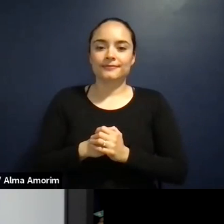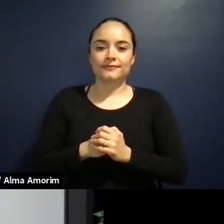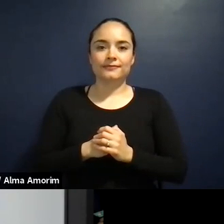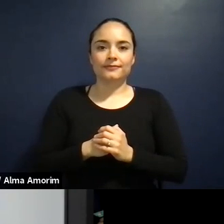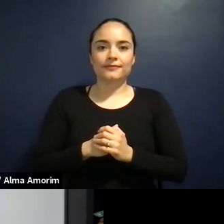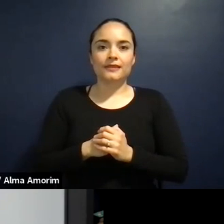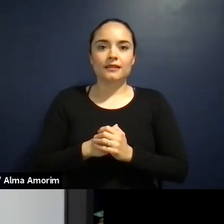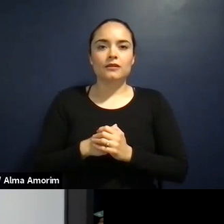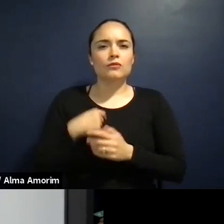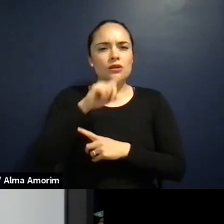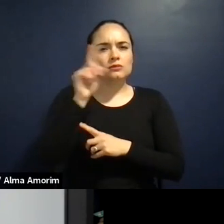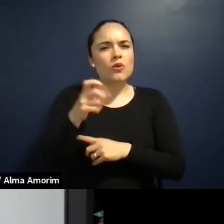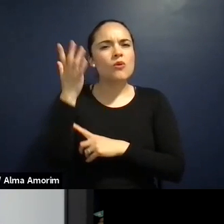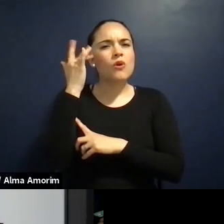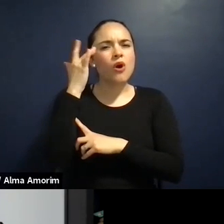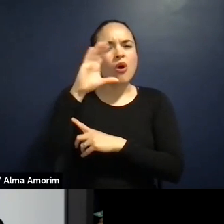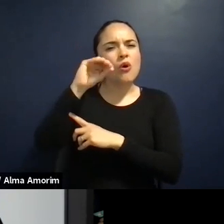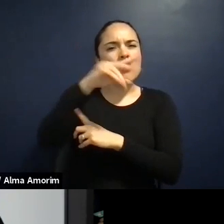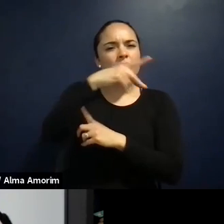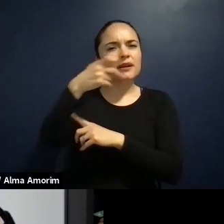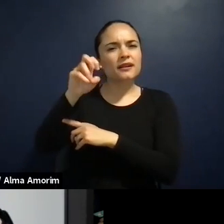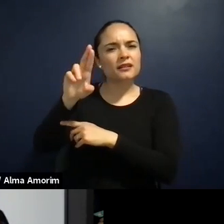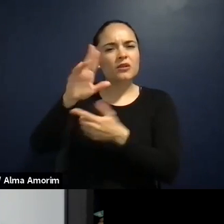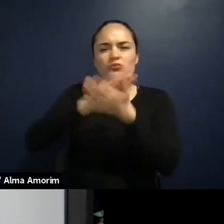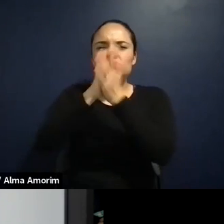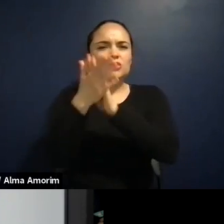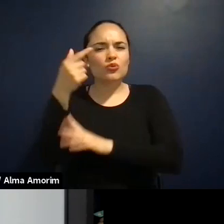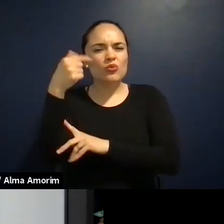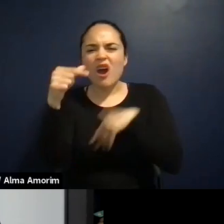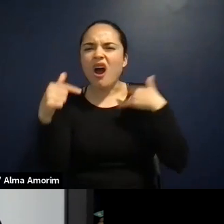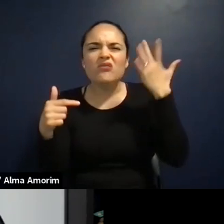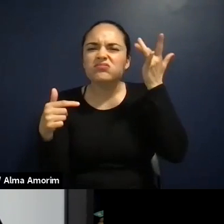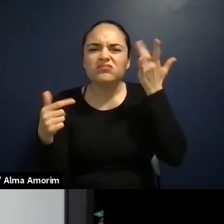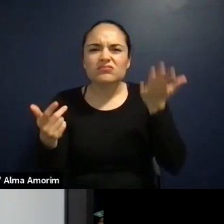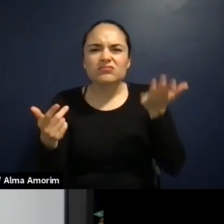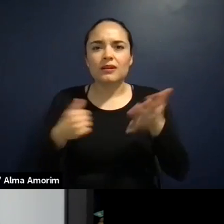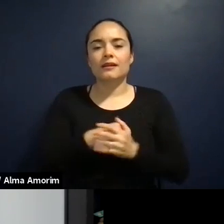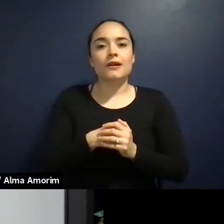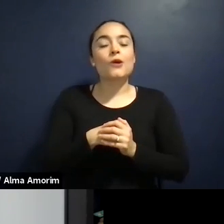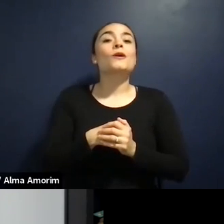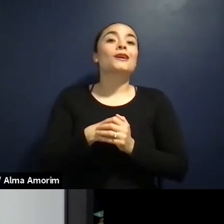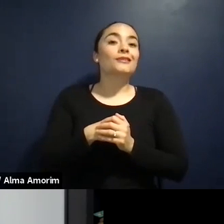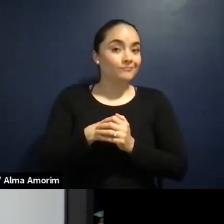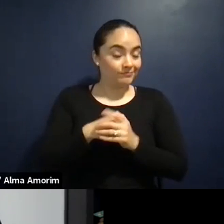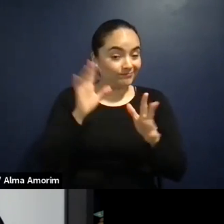Yeah, it's just, oh it's a complicated process, but the copper mixes